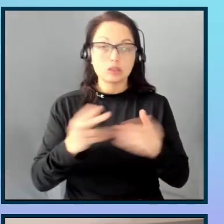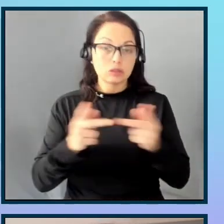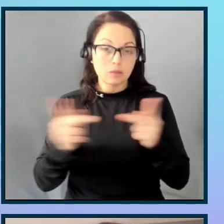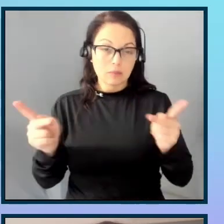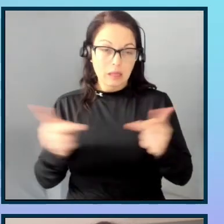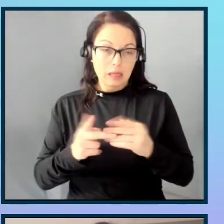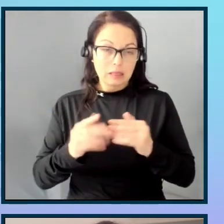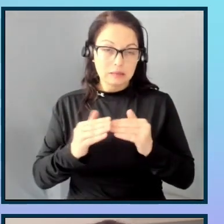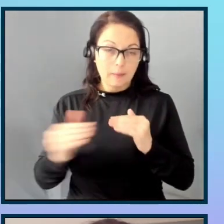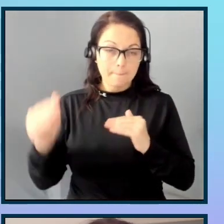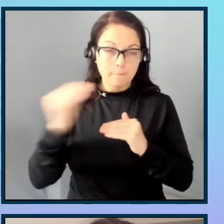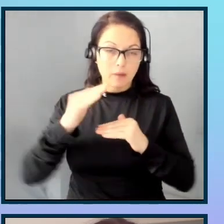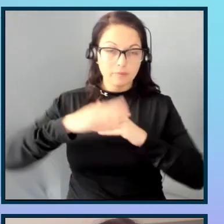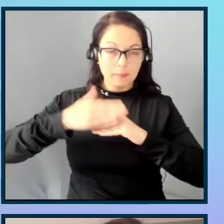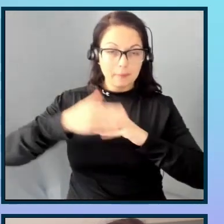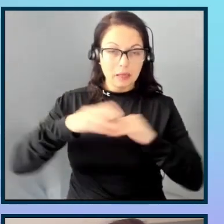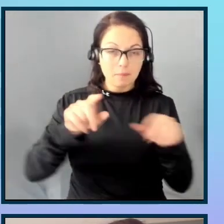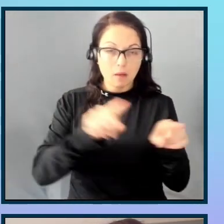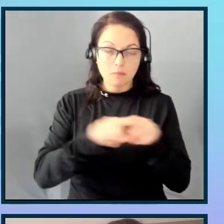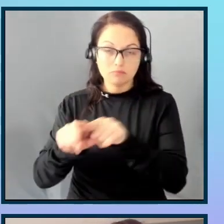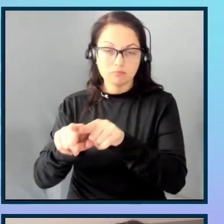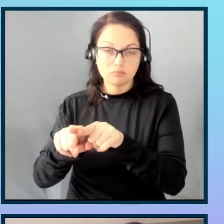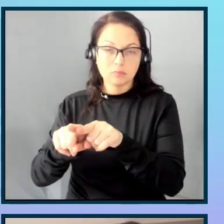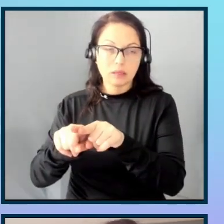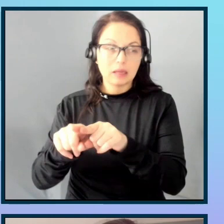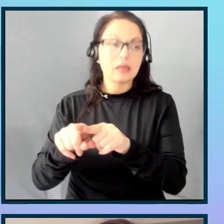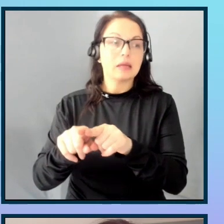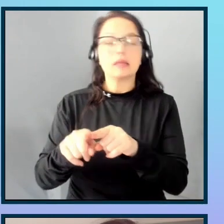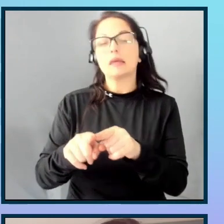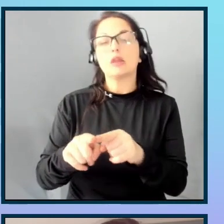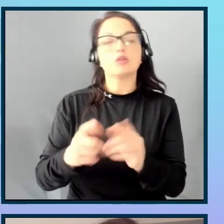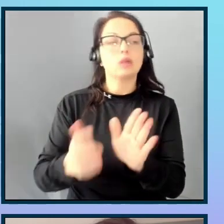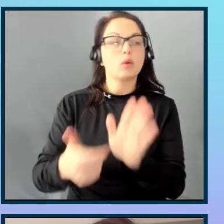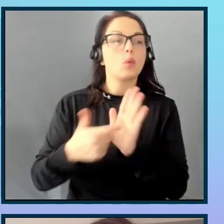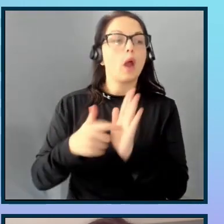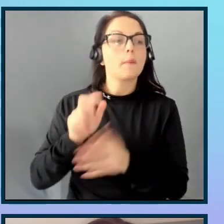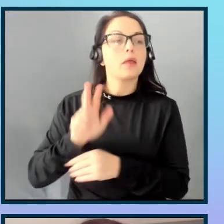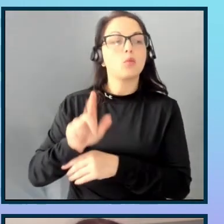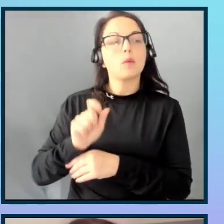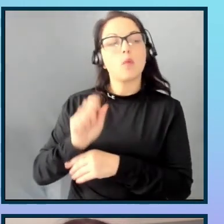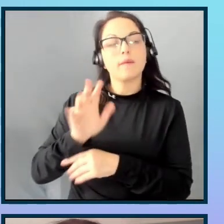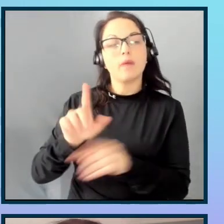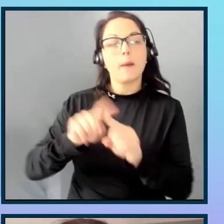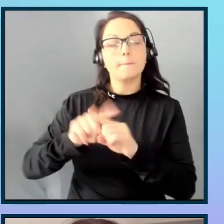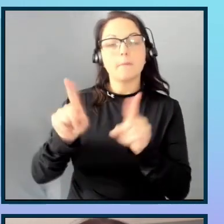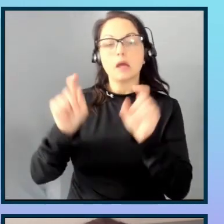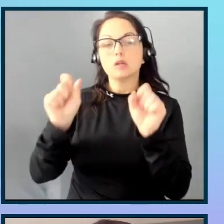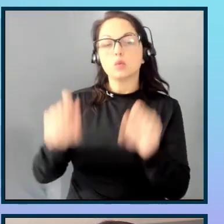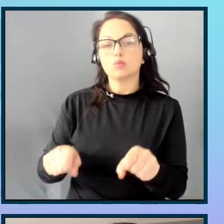So there's a conformance requirement. That's 3.5, but there's some room to grow as well beyond that.